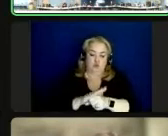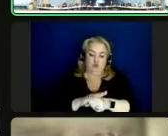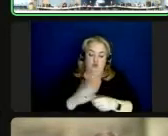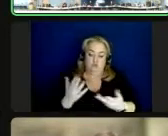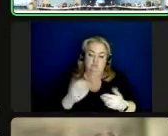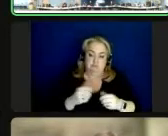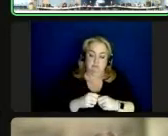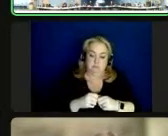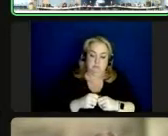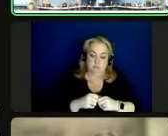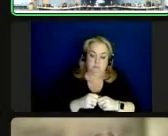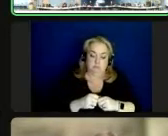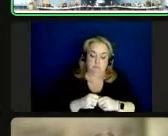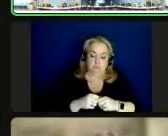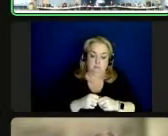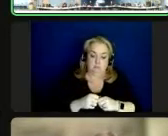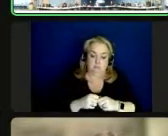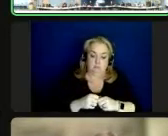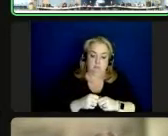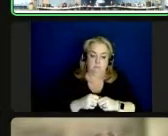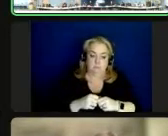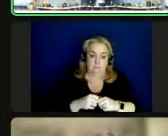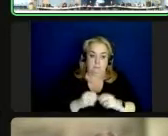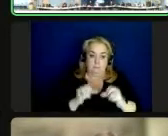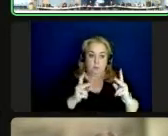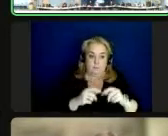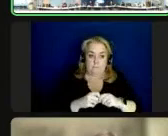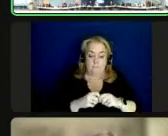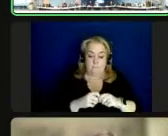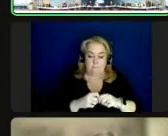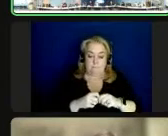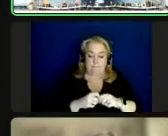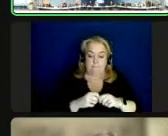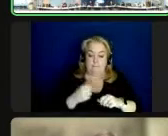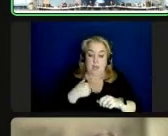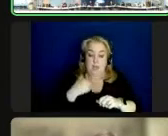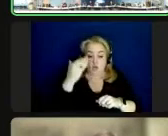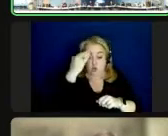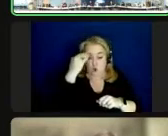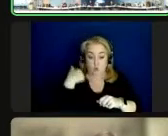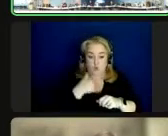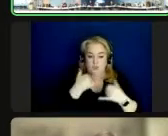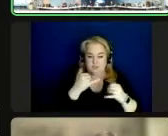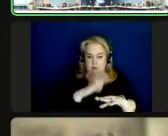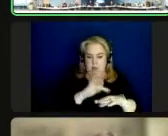SMALLER ONES SO THAT WOULD RELIEVE SOME OF THE PRESSURE